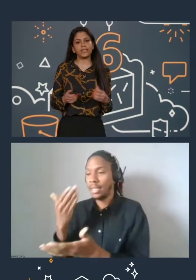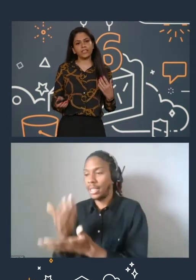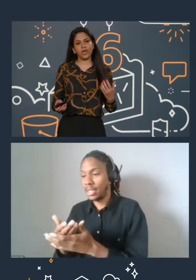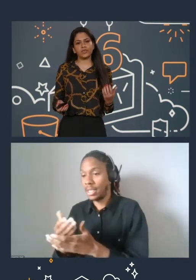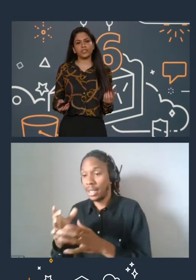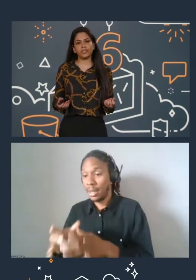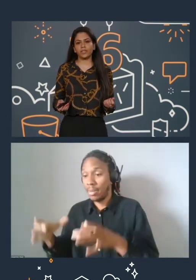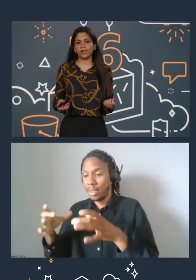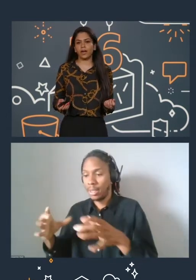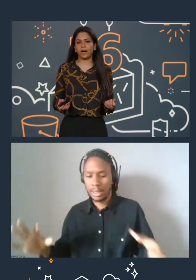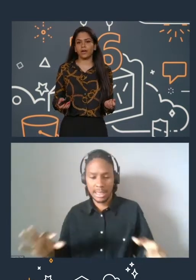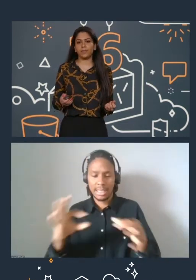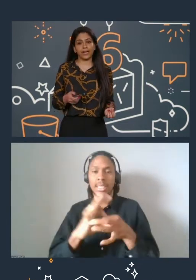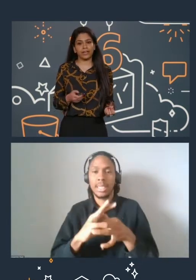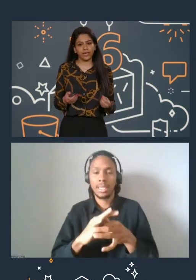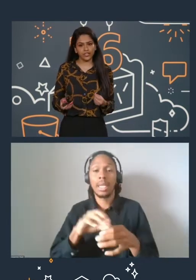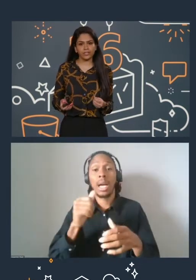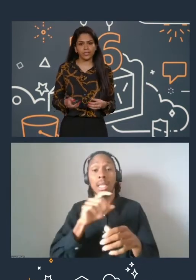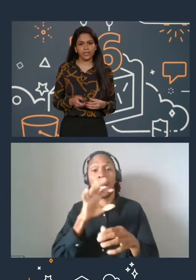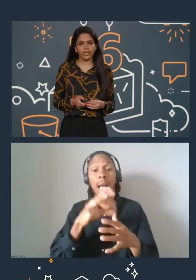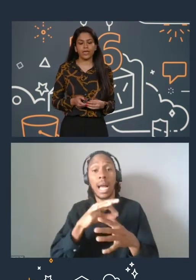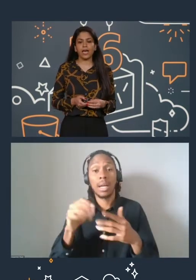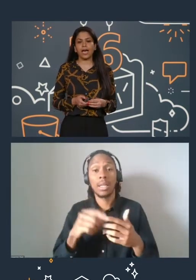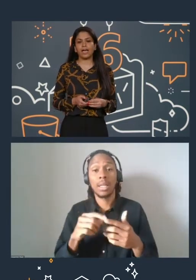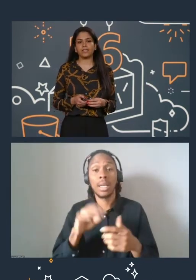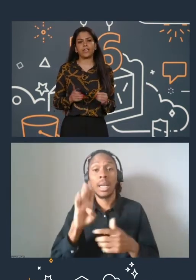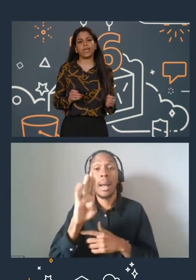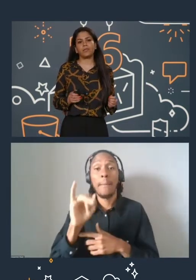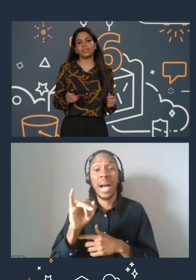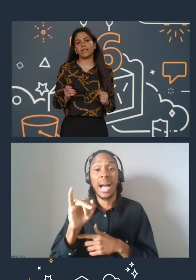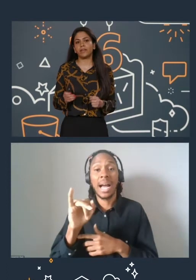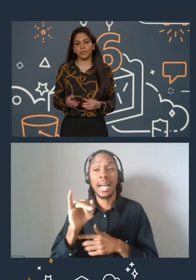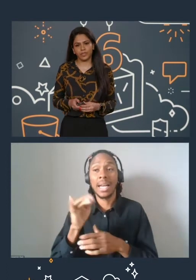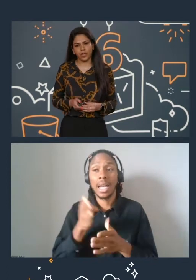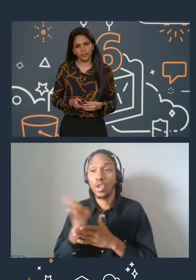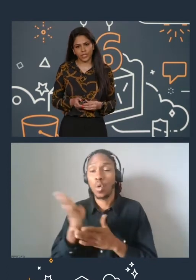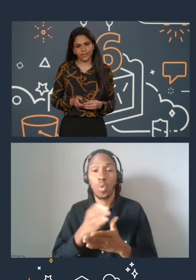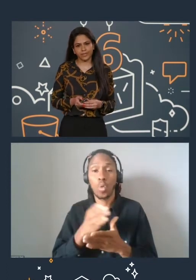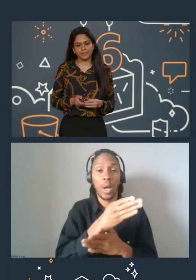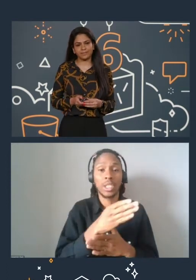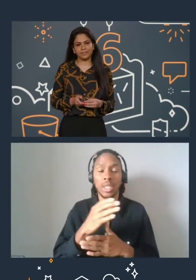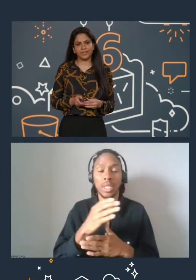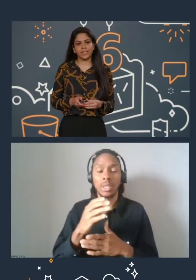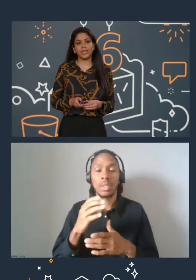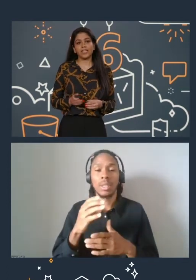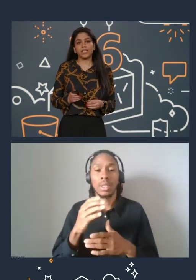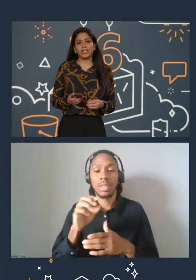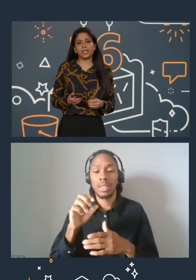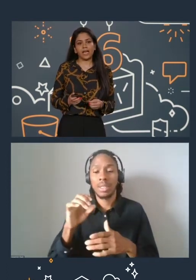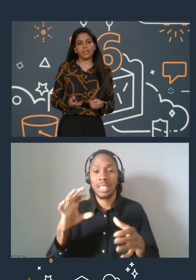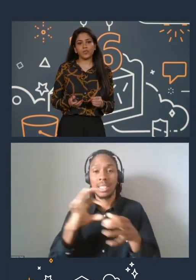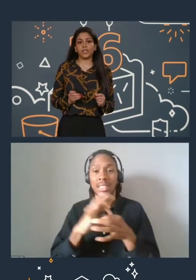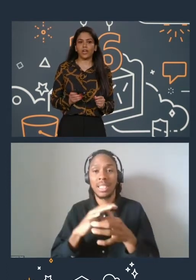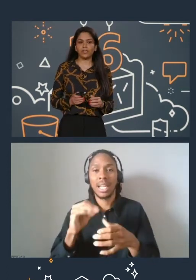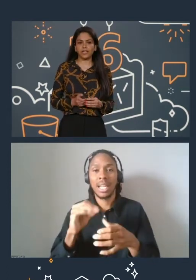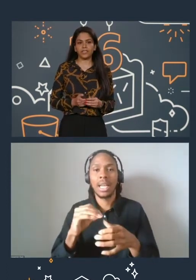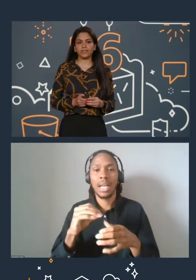The other options here are bidirectional sync and KMS-encrypted objects. Last but not the least,